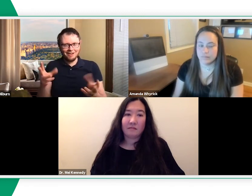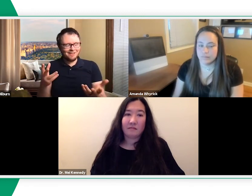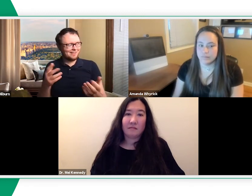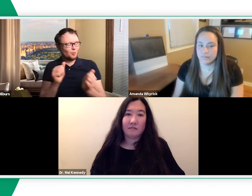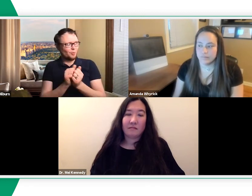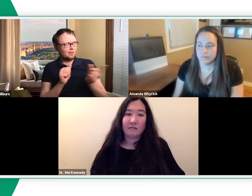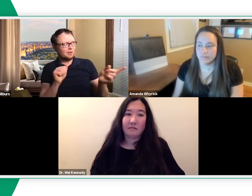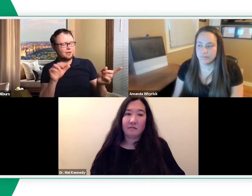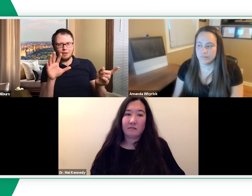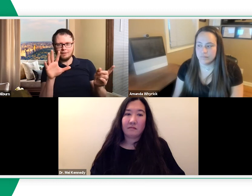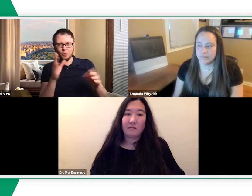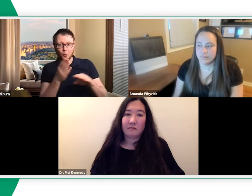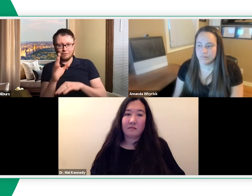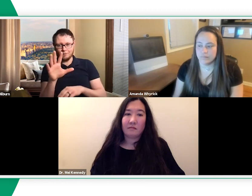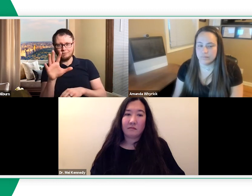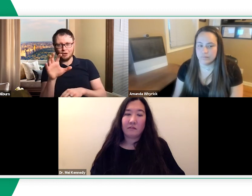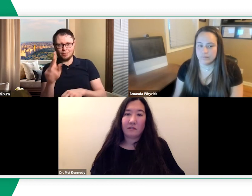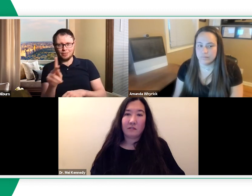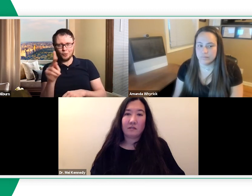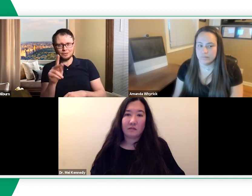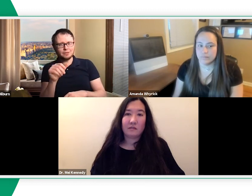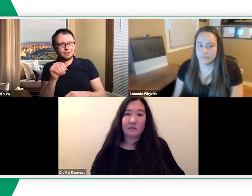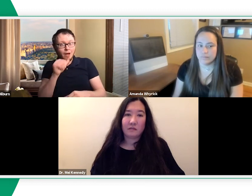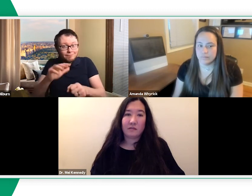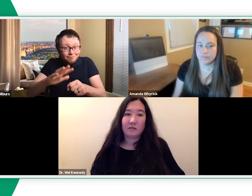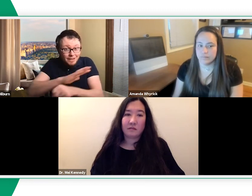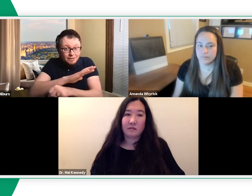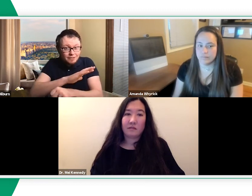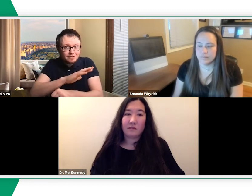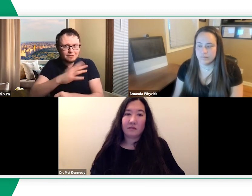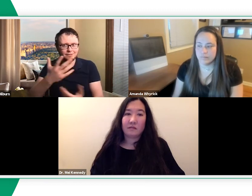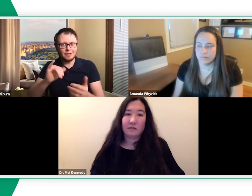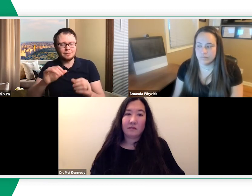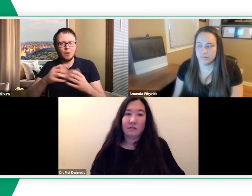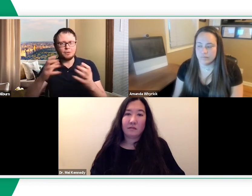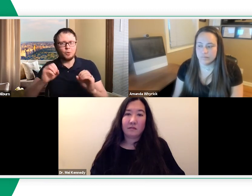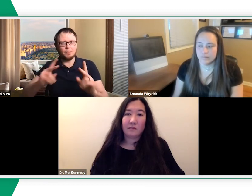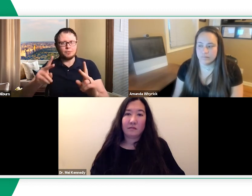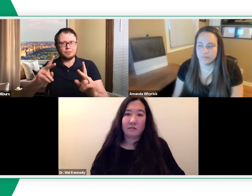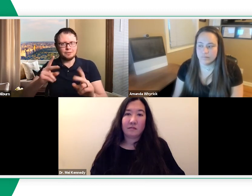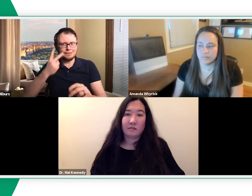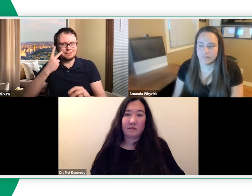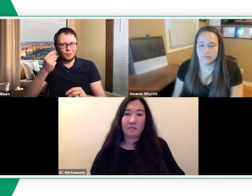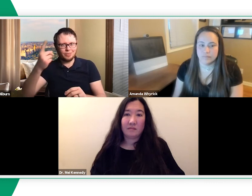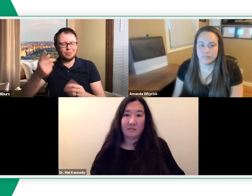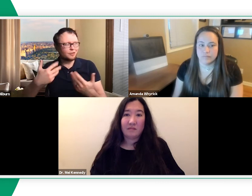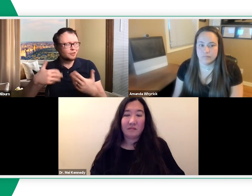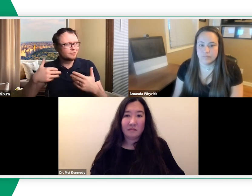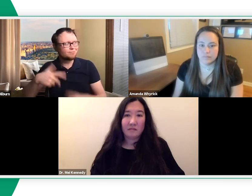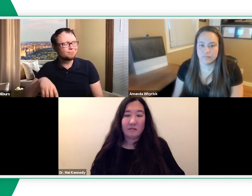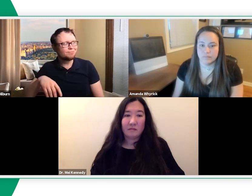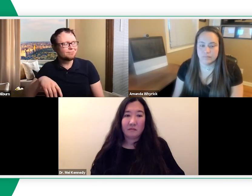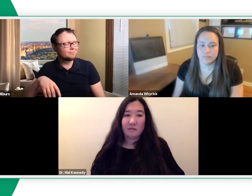Wow. With over 500,000 unfilled. Imagine the opportunities